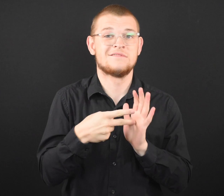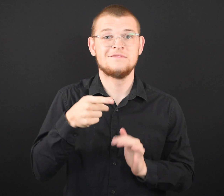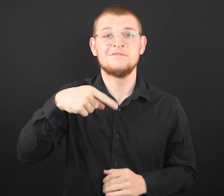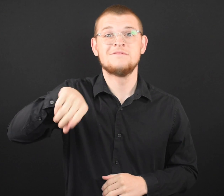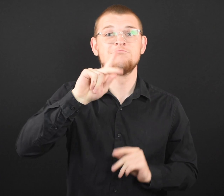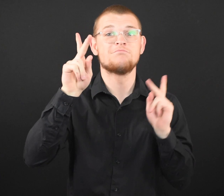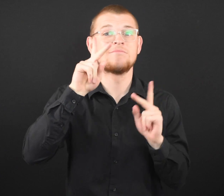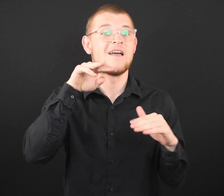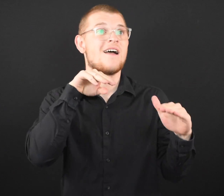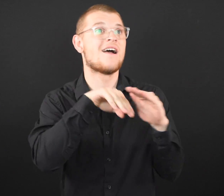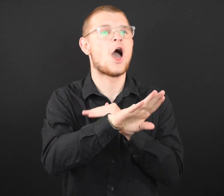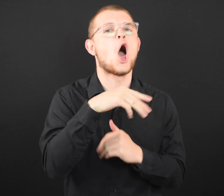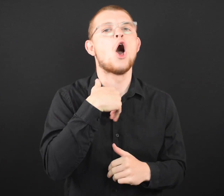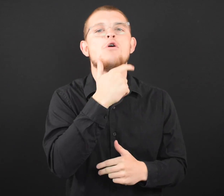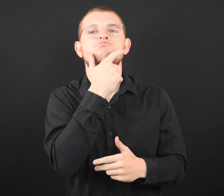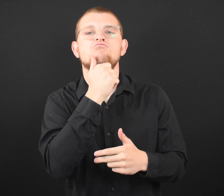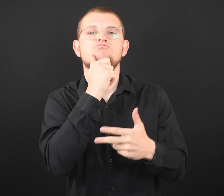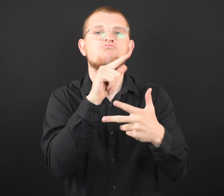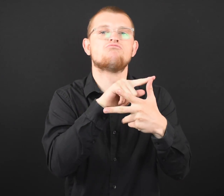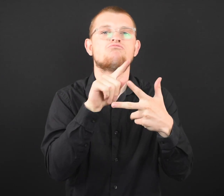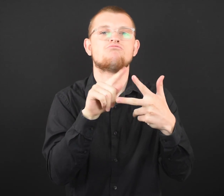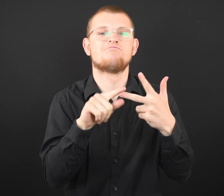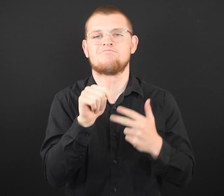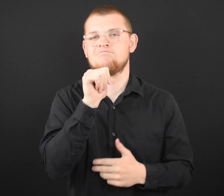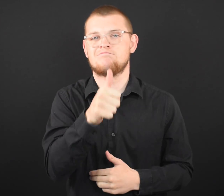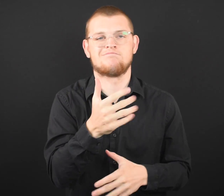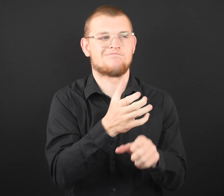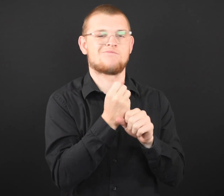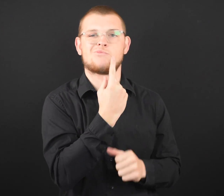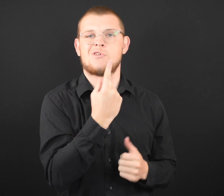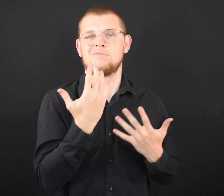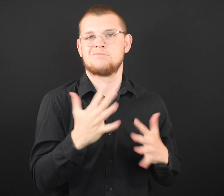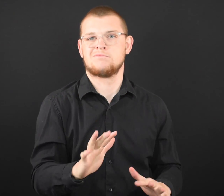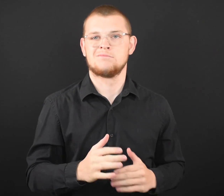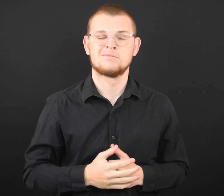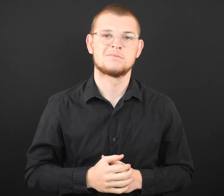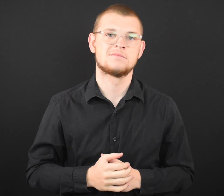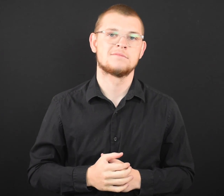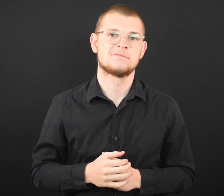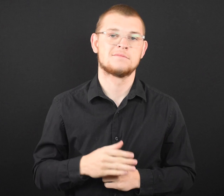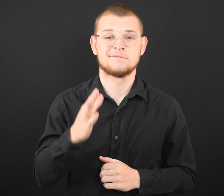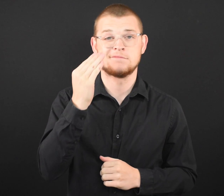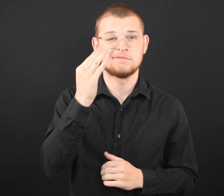get vaccinated with the vaccine offered to you. You can refuse to get vaccinated, but another